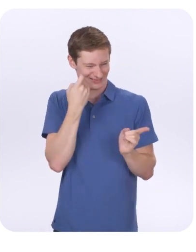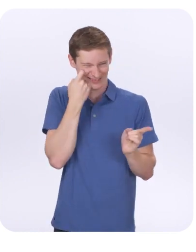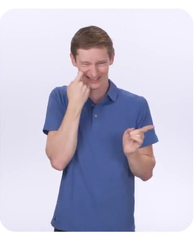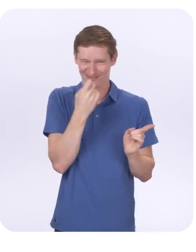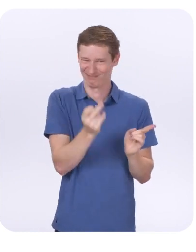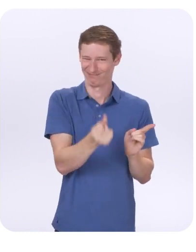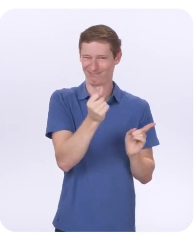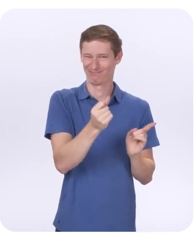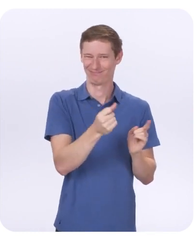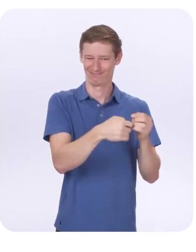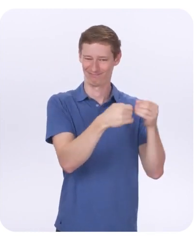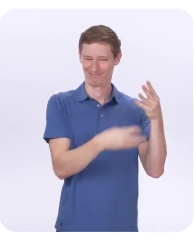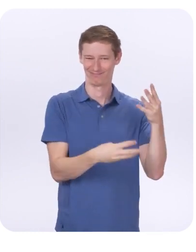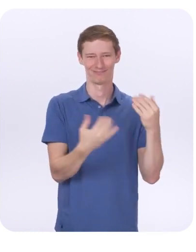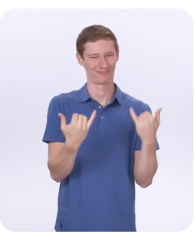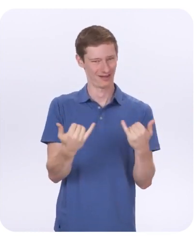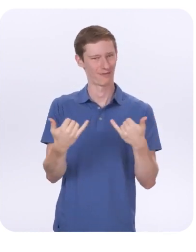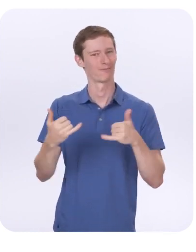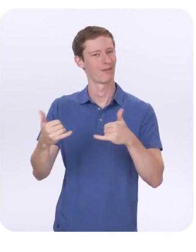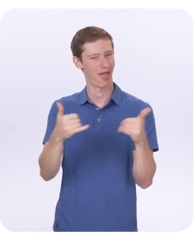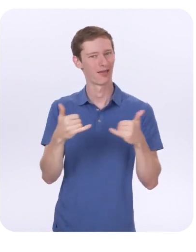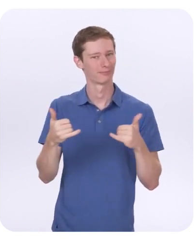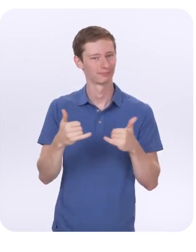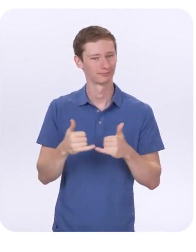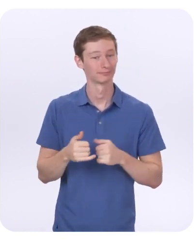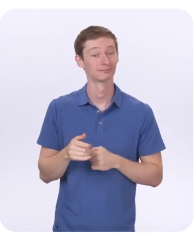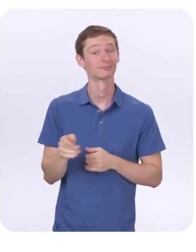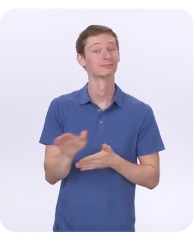copy it and modify it to fit your exact preferences.